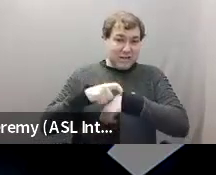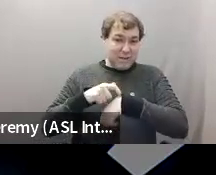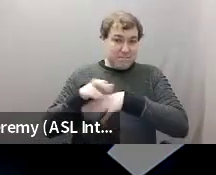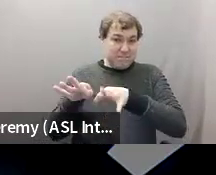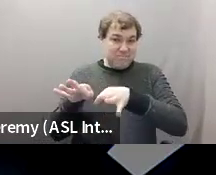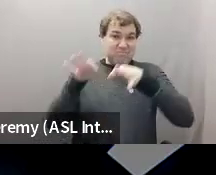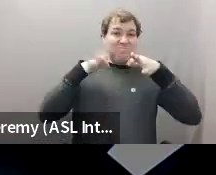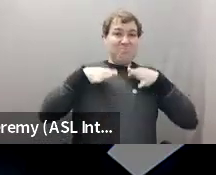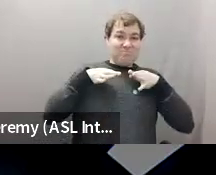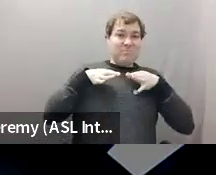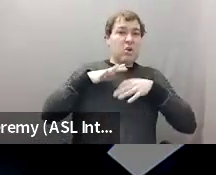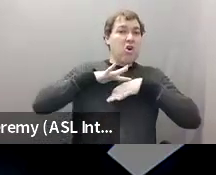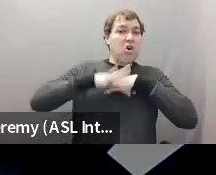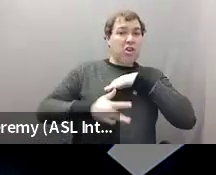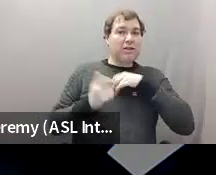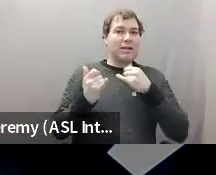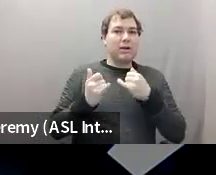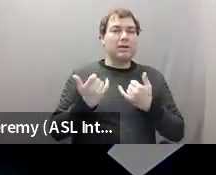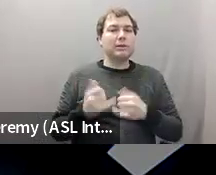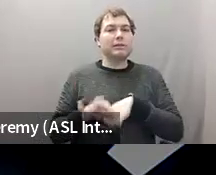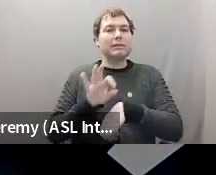Lynnie Downum-Hanzal: And so now it's at 9, 30,